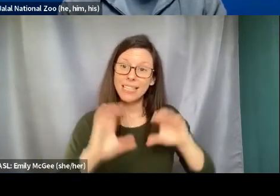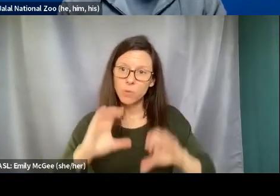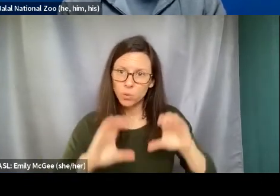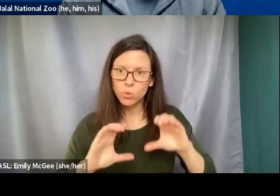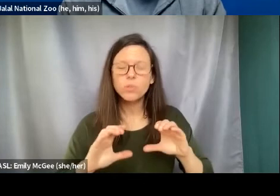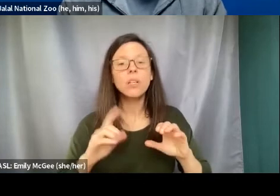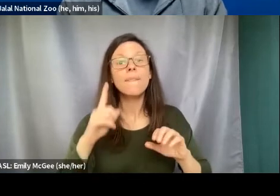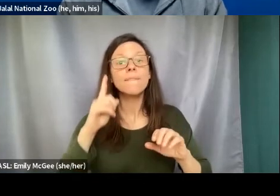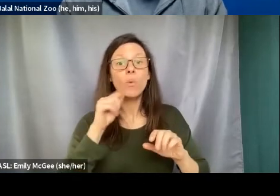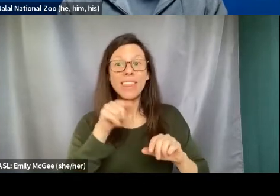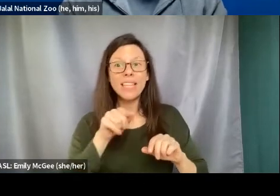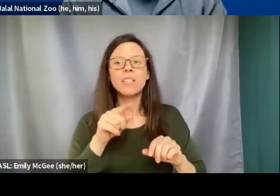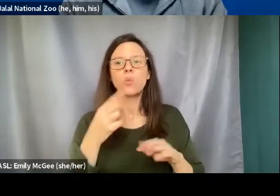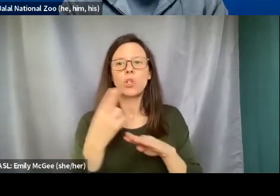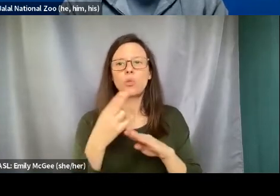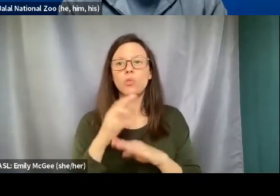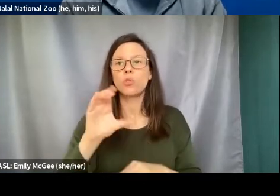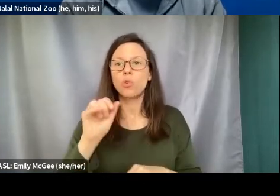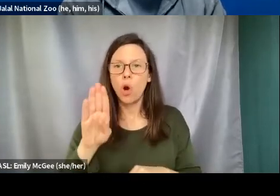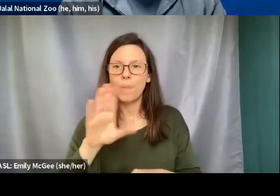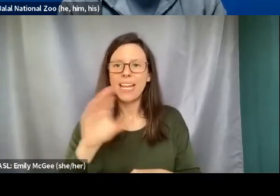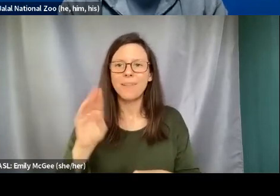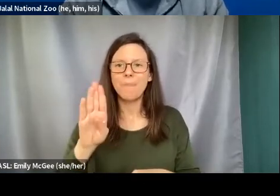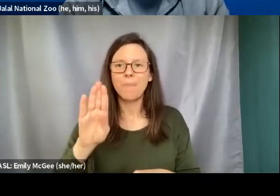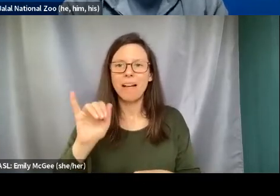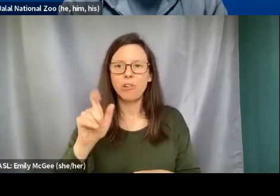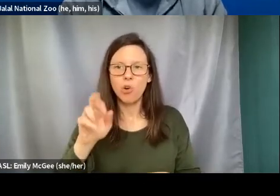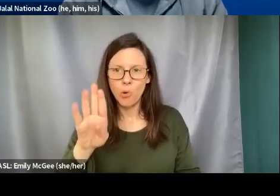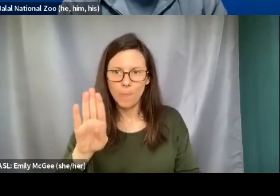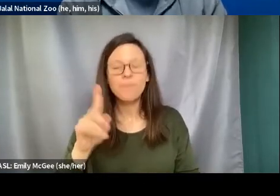of the water. Now, a second factor that you also have to put into play and this is where math